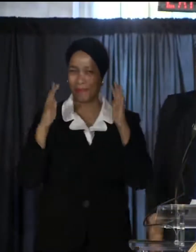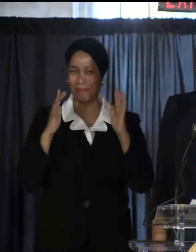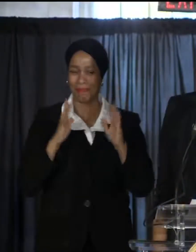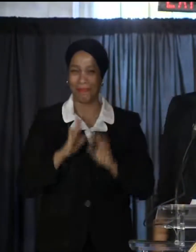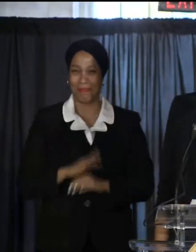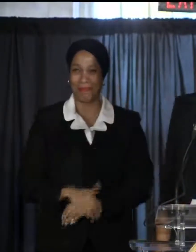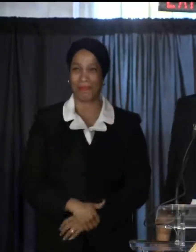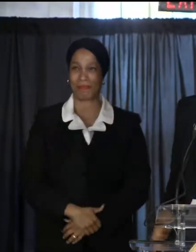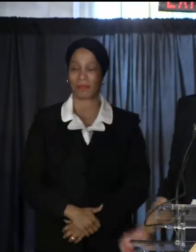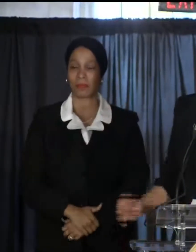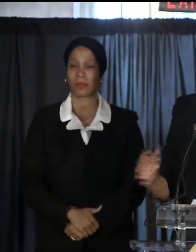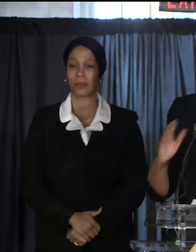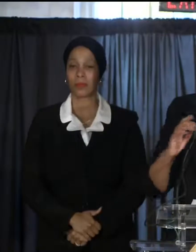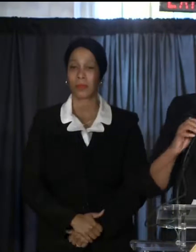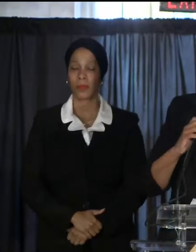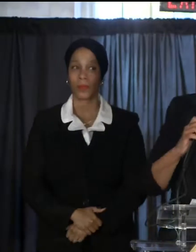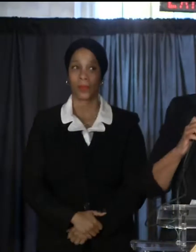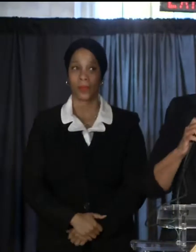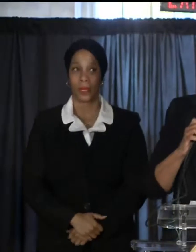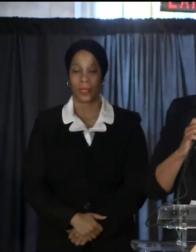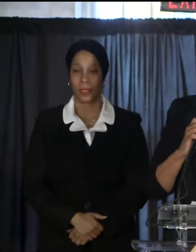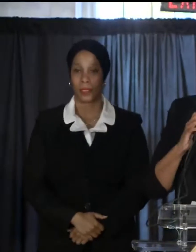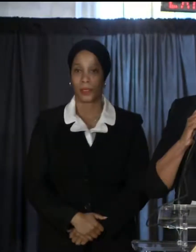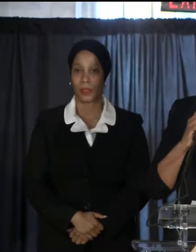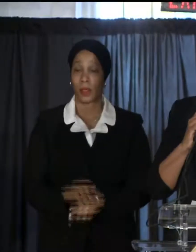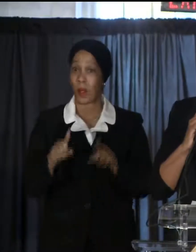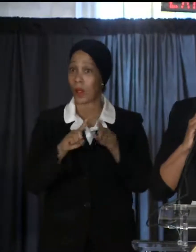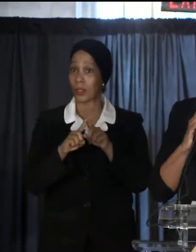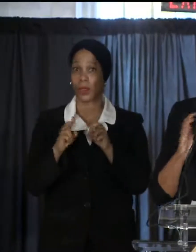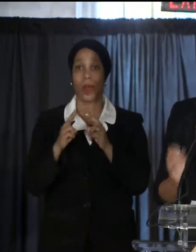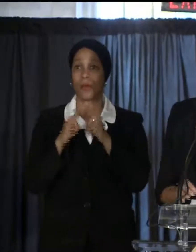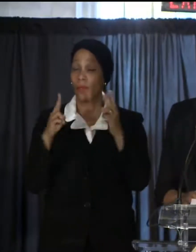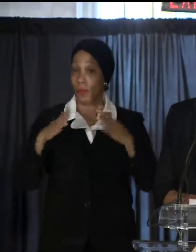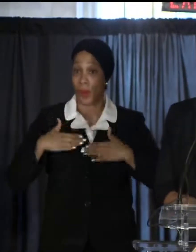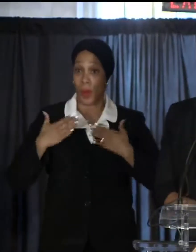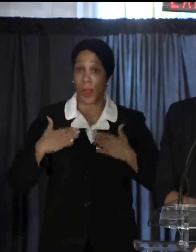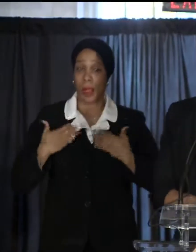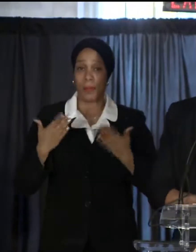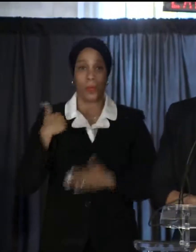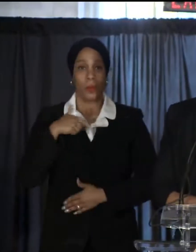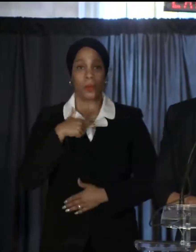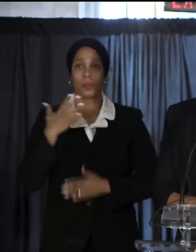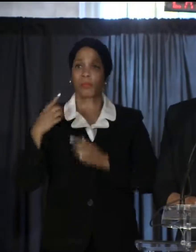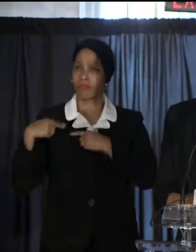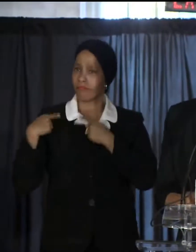I AM ALSO VERY HAPPY THAT WE HAVE BEEN JOINED BY